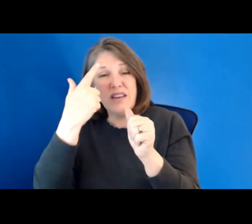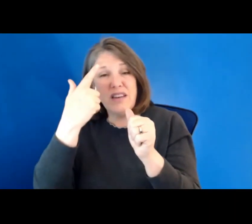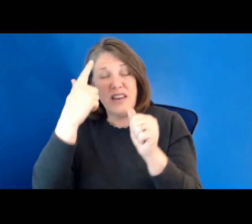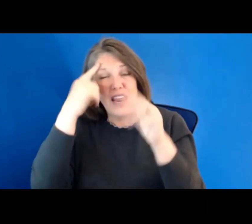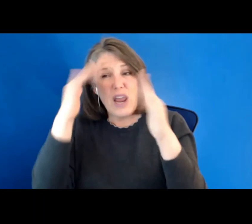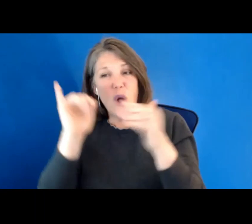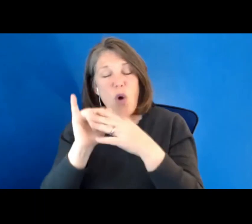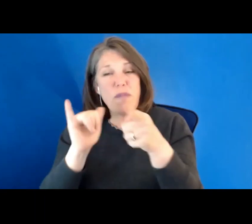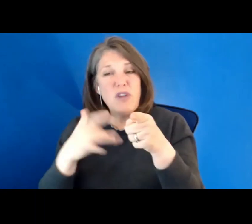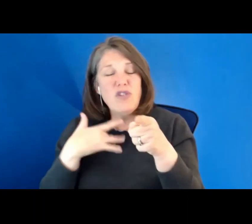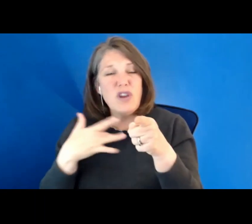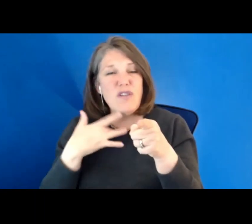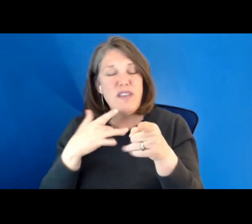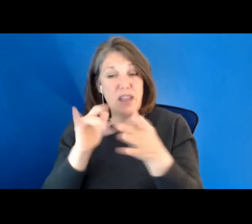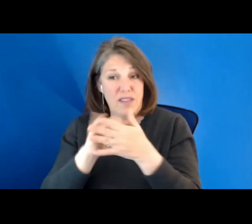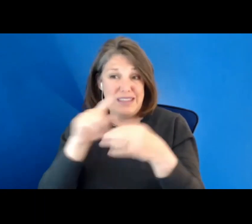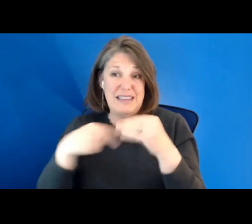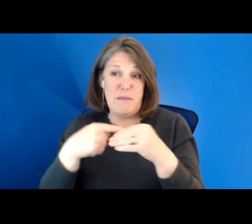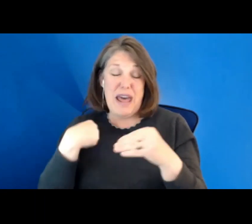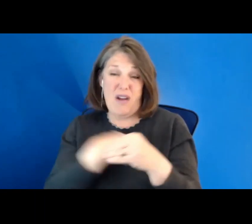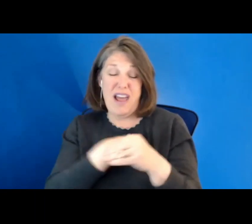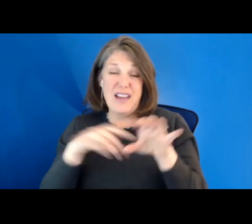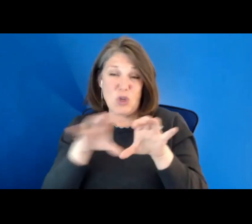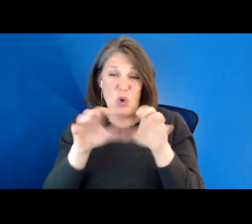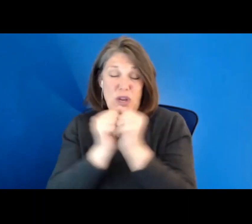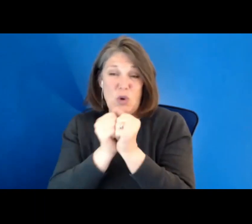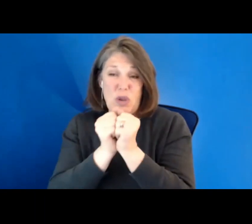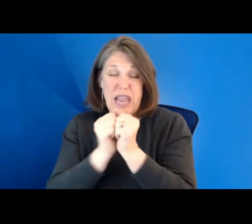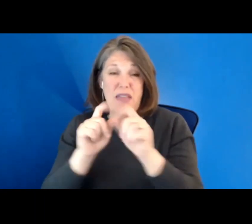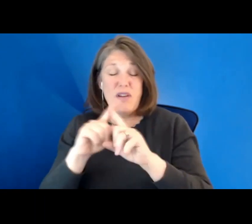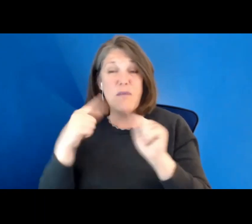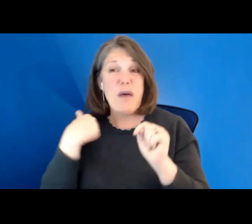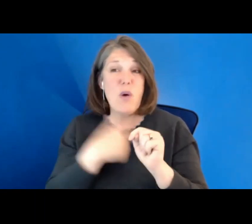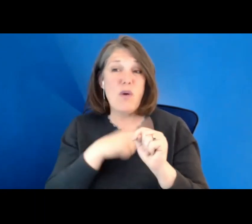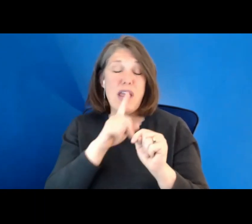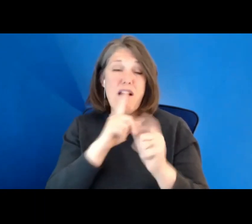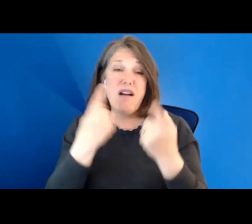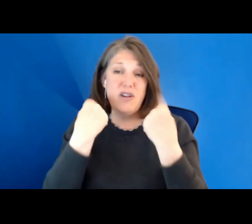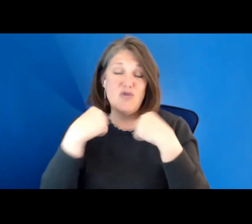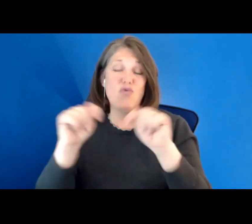is about us all doing it together. 17:48:42 We are trying to create an environment